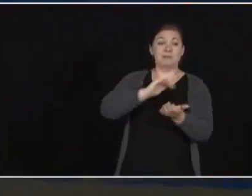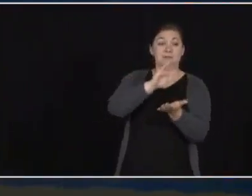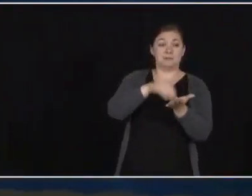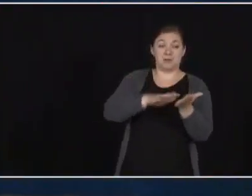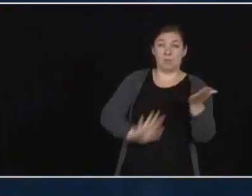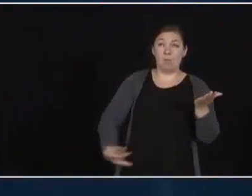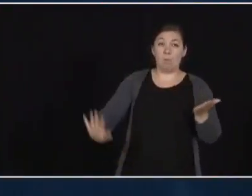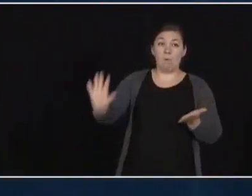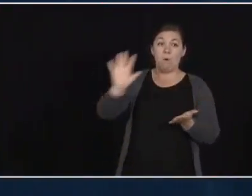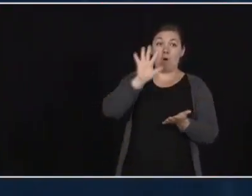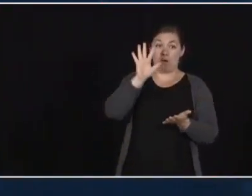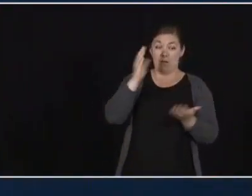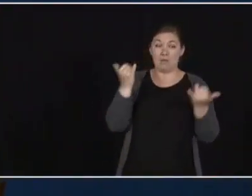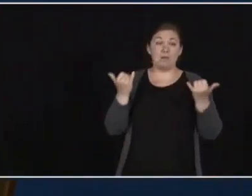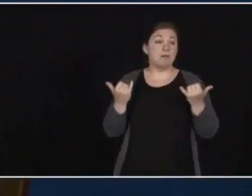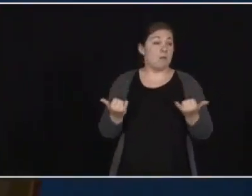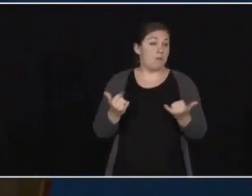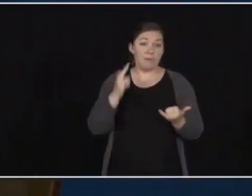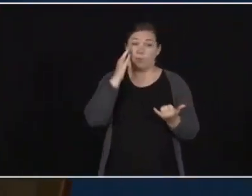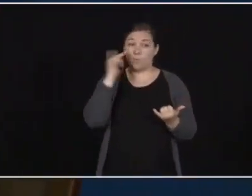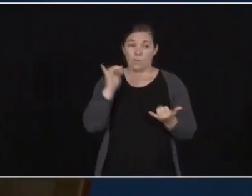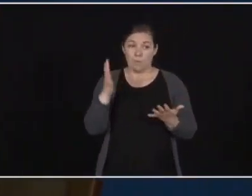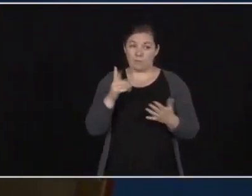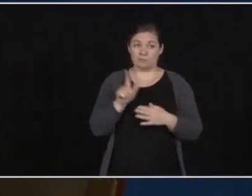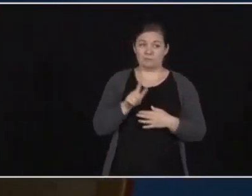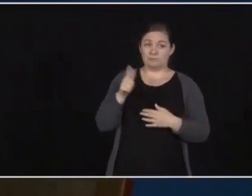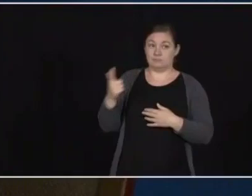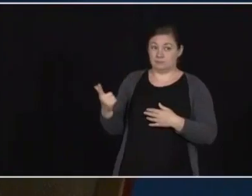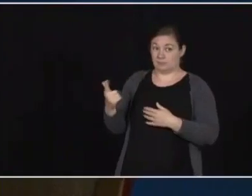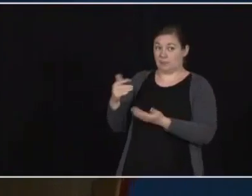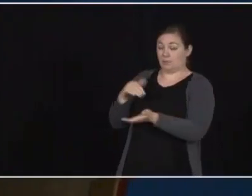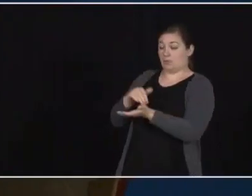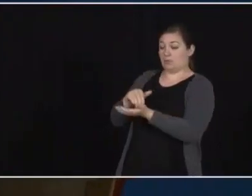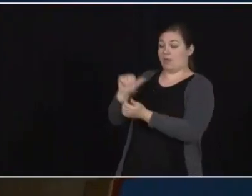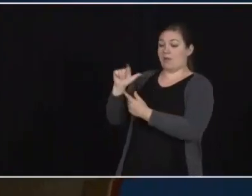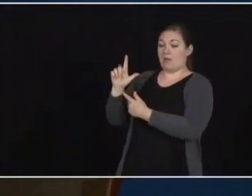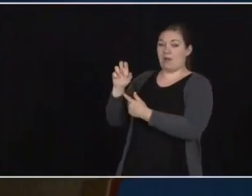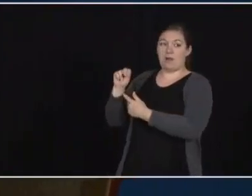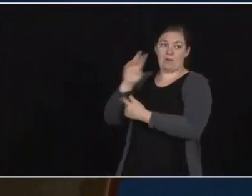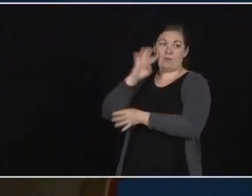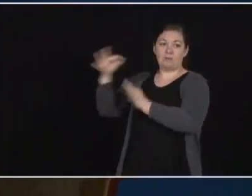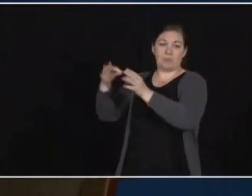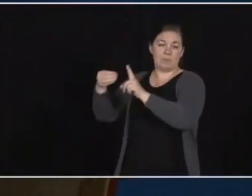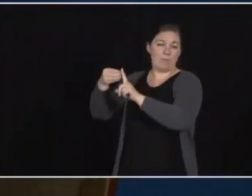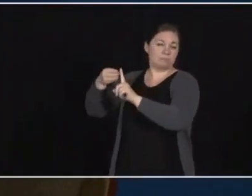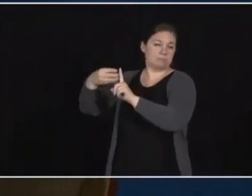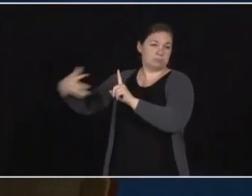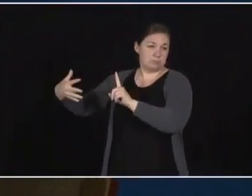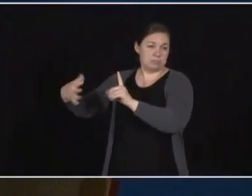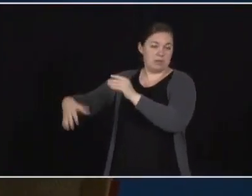network as we know in the we will hit it to Doctor Allen's out on. As she speaks about the other modalities that